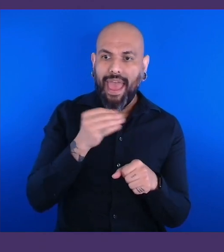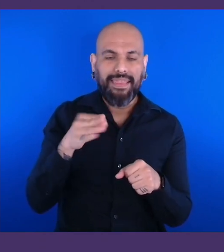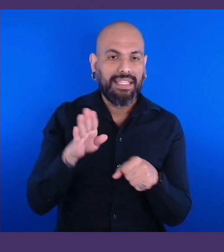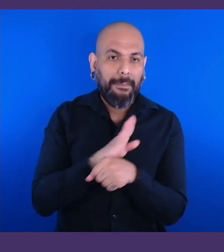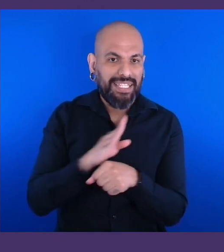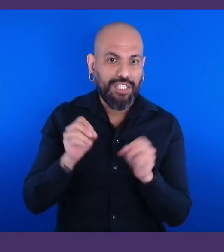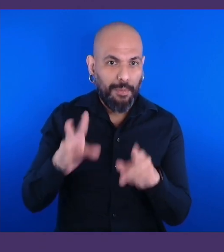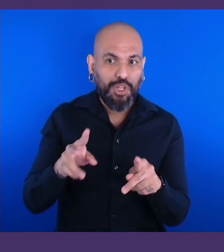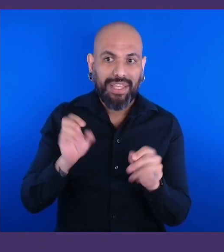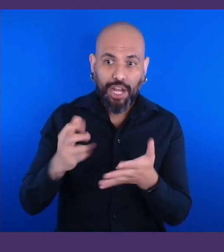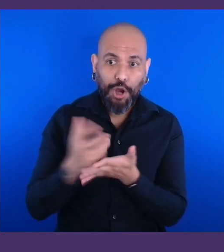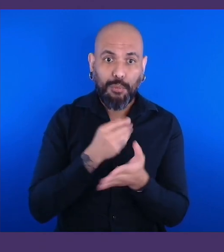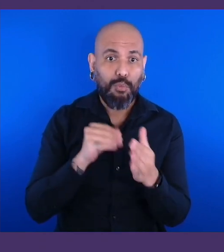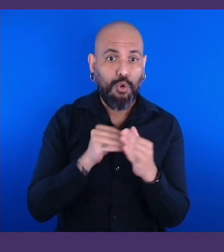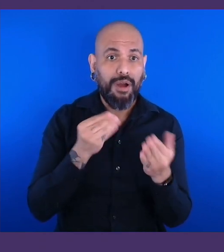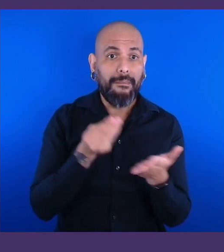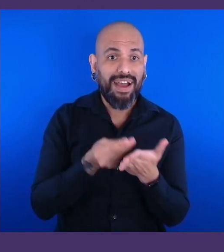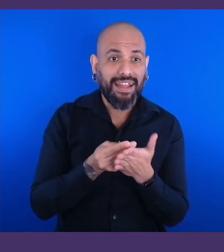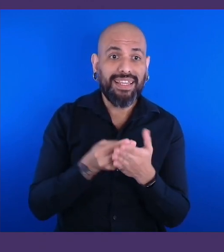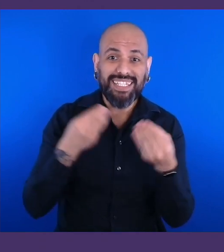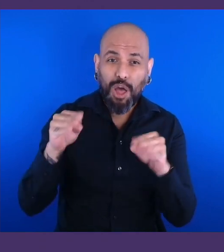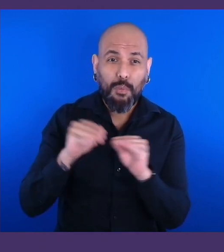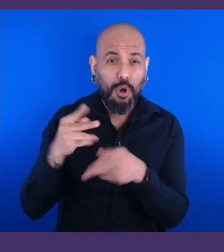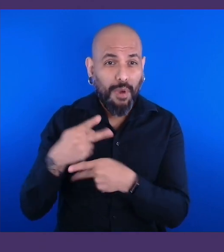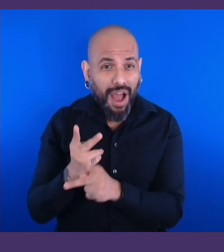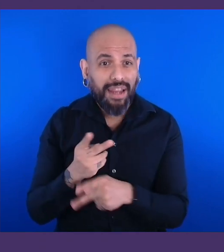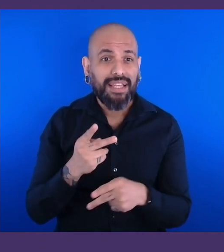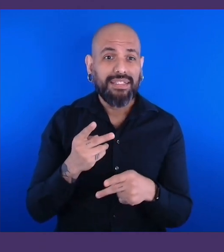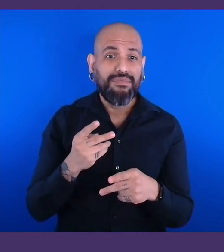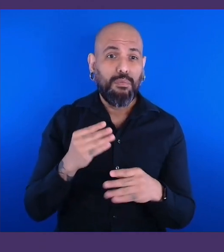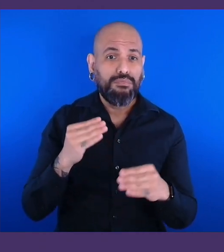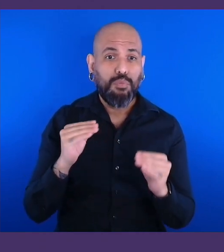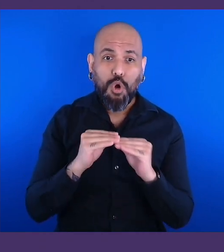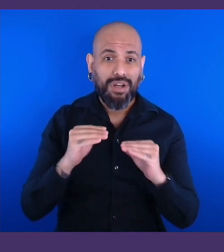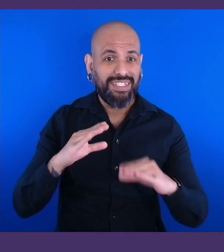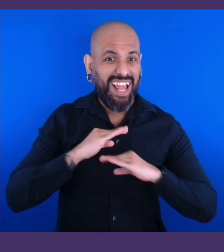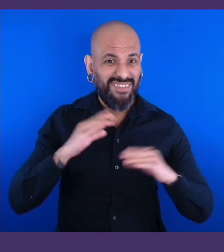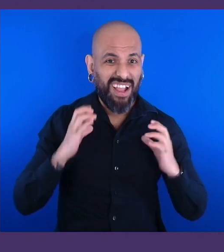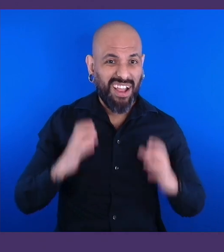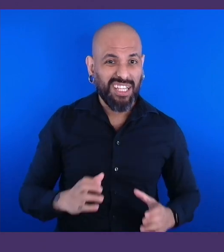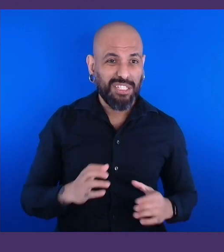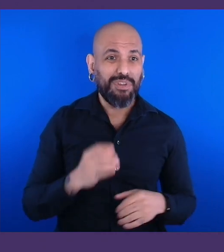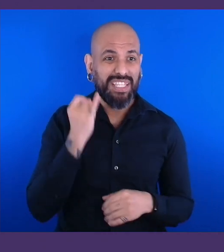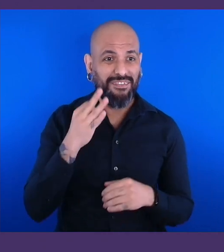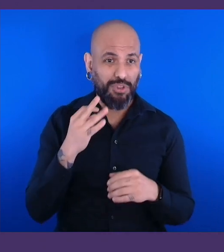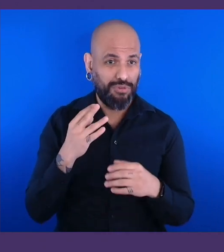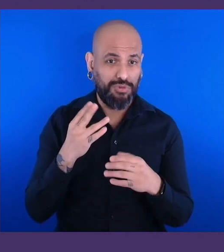have more satisfied customers if you do accessibility; that if we have more economic operators understanding this